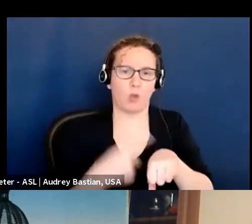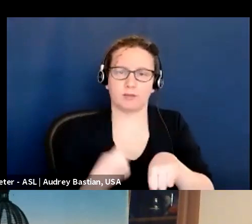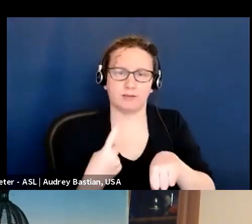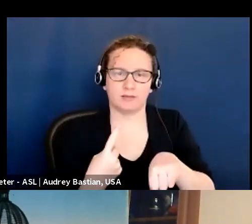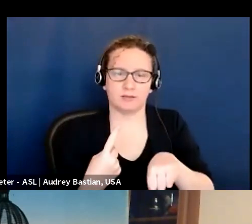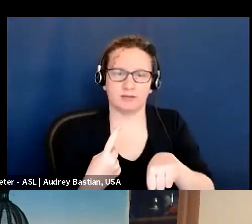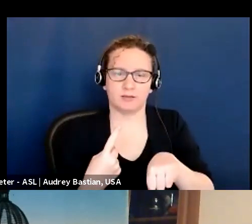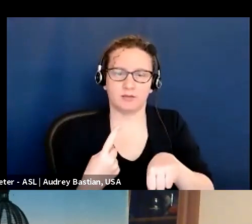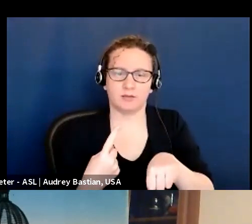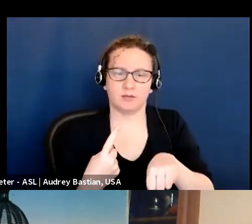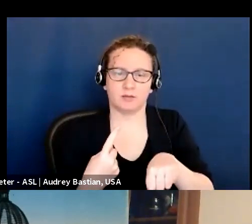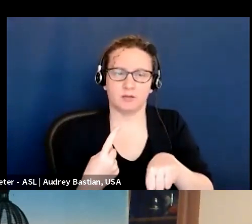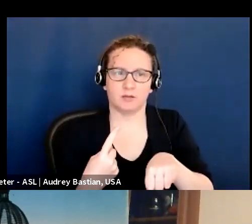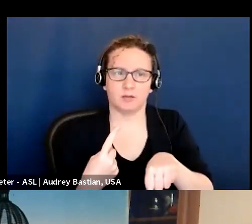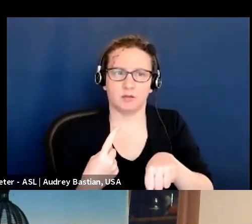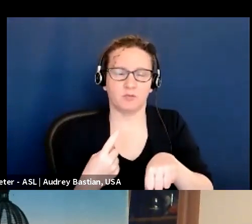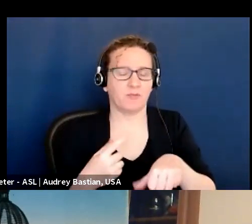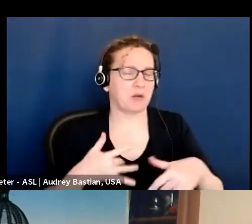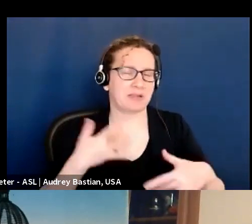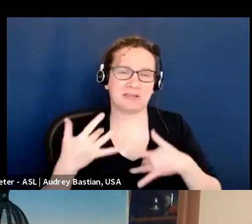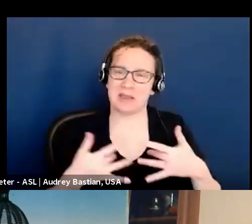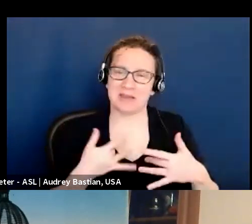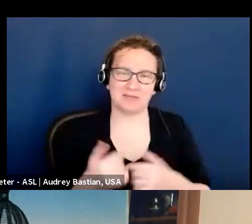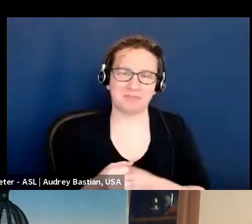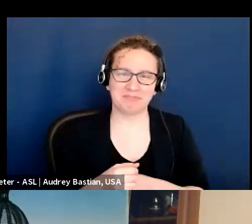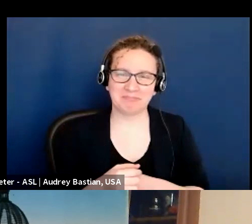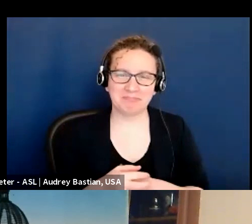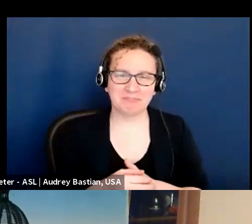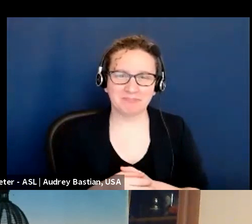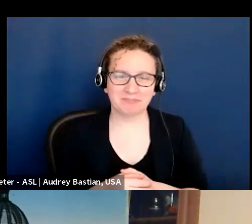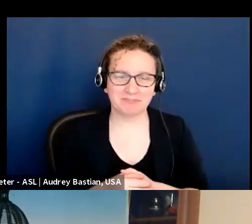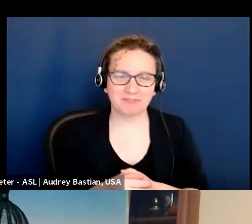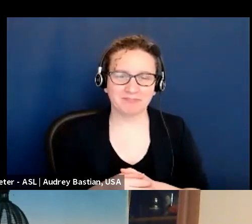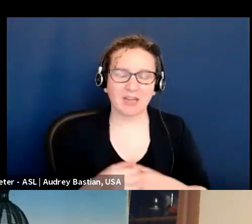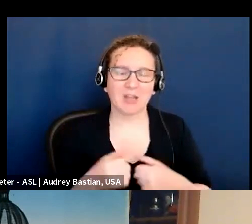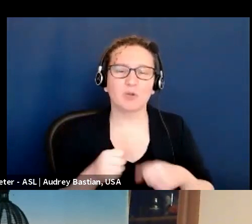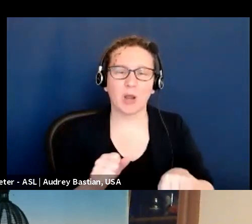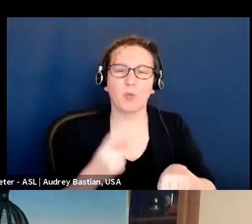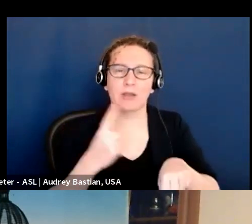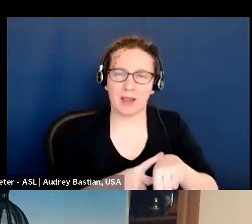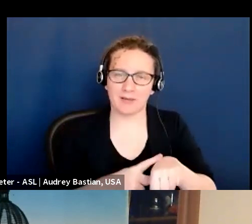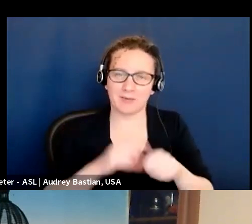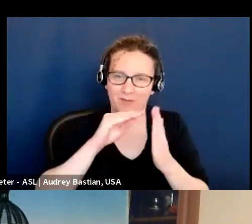so I don't know exciting for me. I didn't have any well, I didn't have any hope that I would,